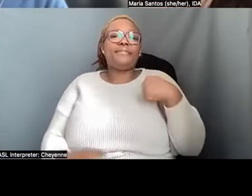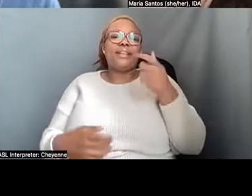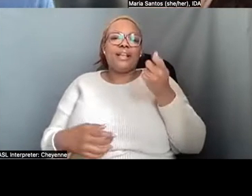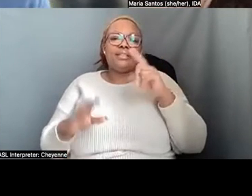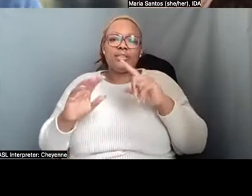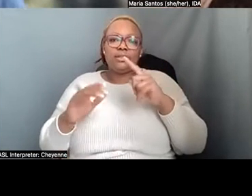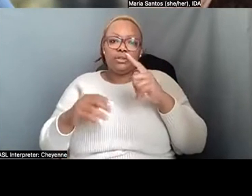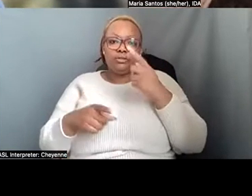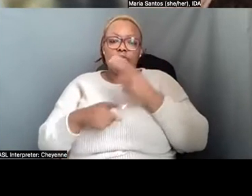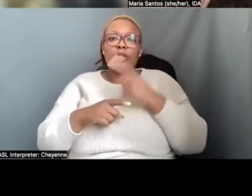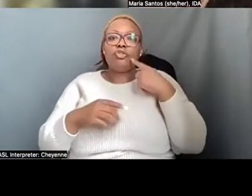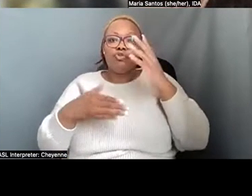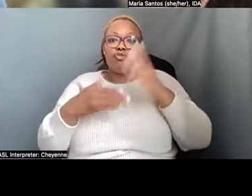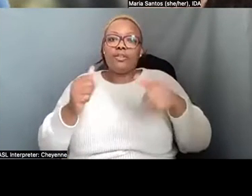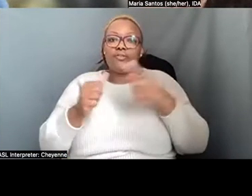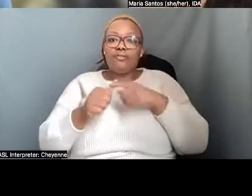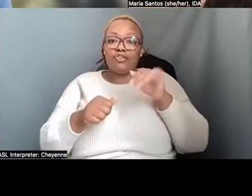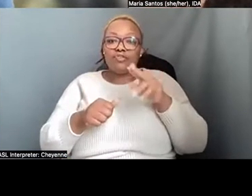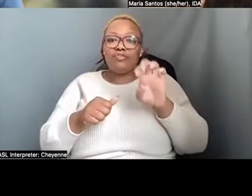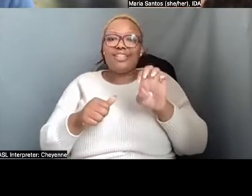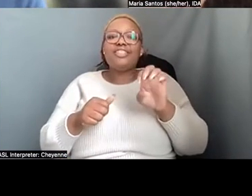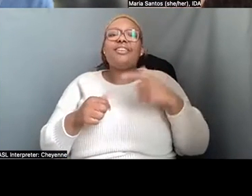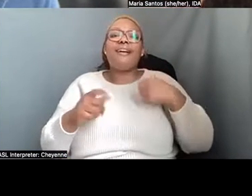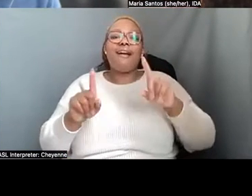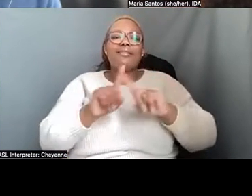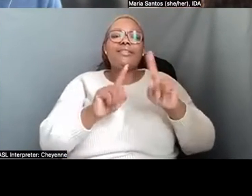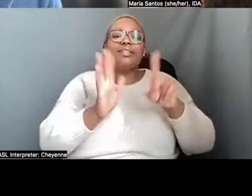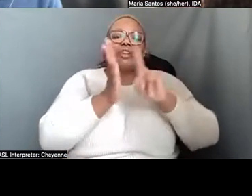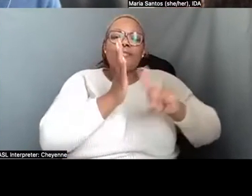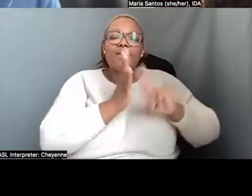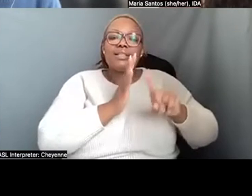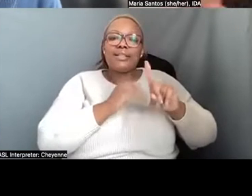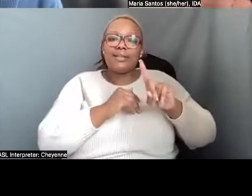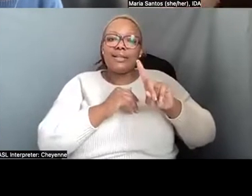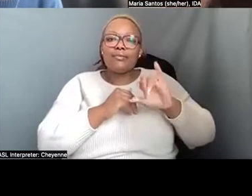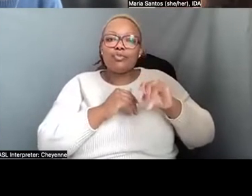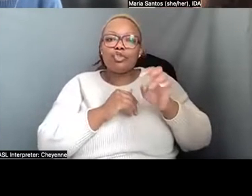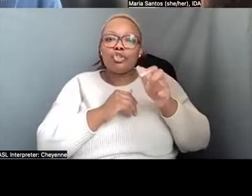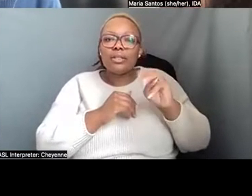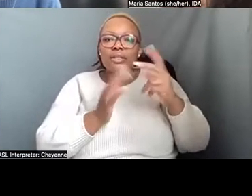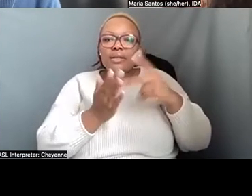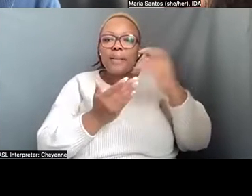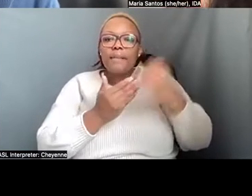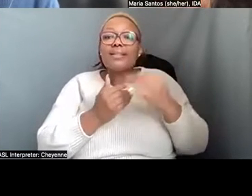You completed the first feature and have a none of investigative journalistic projects. If they are long form, then yes.